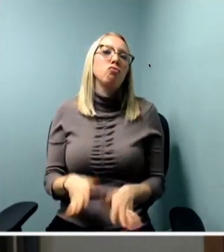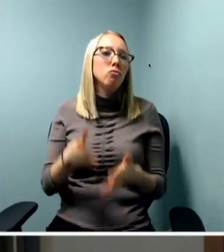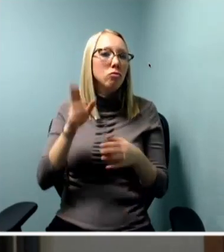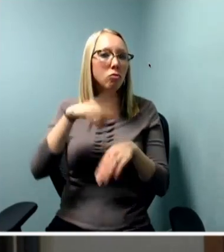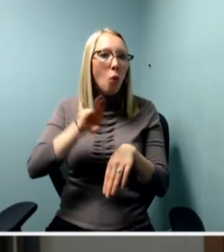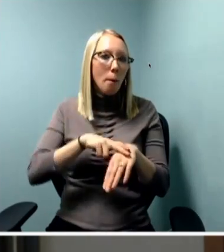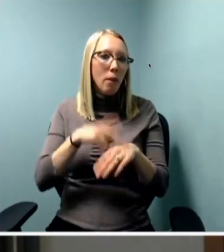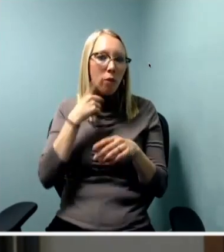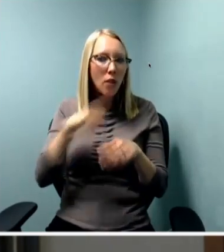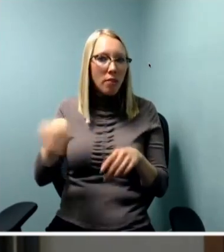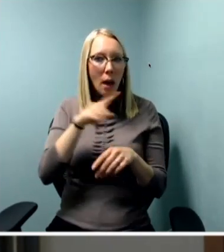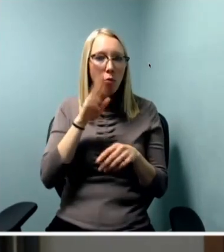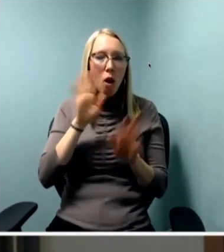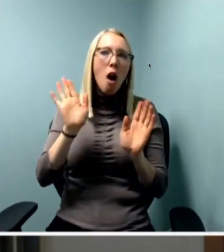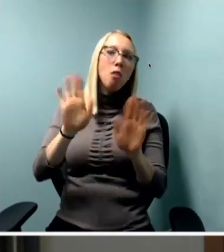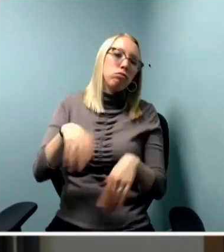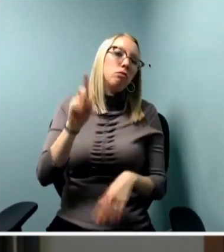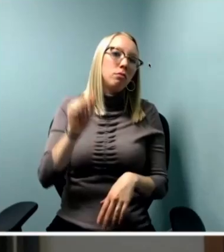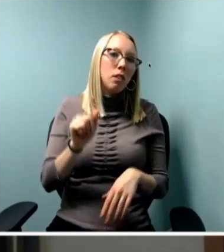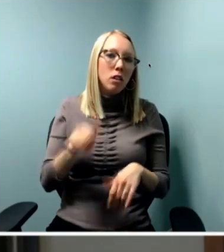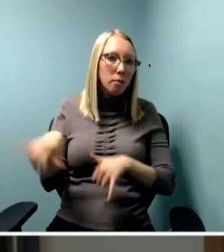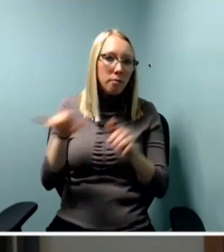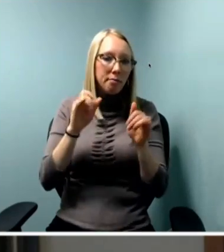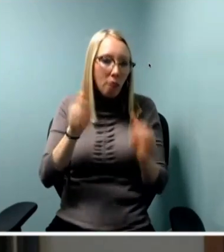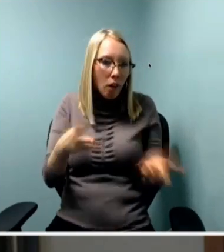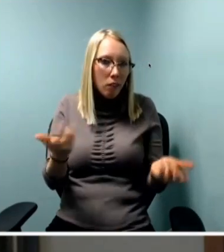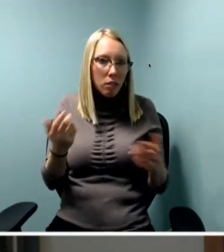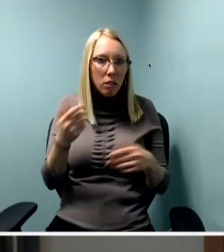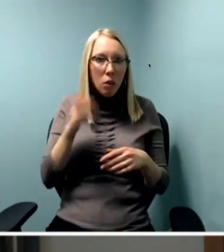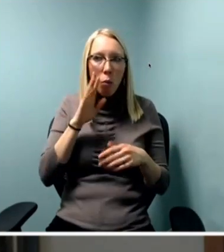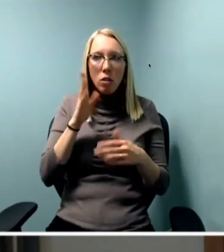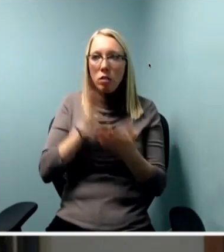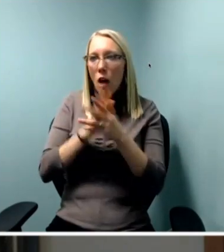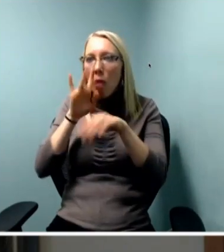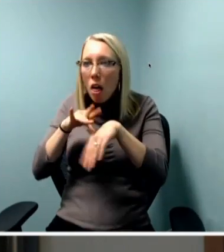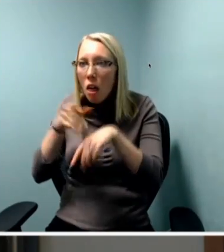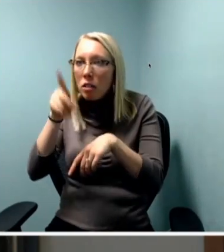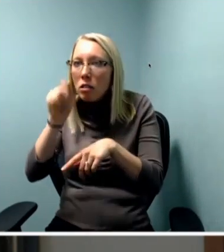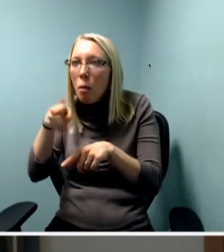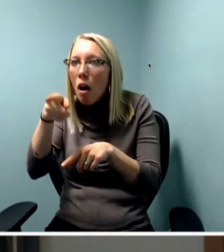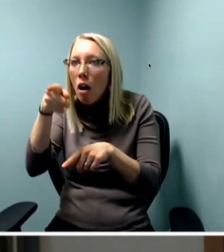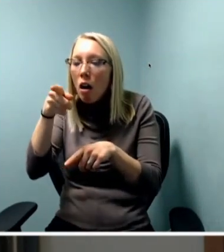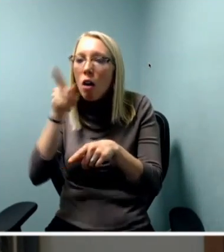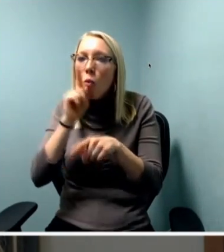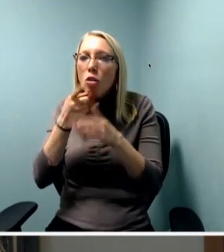And they stop seeing just the disability and start seeing the movement.